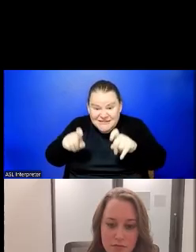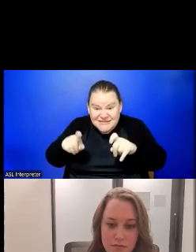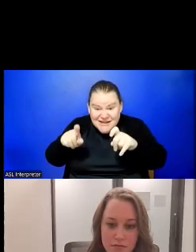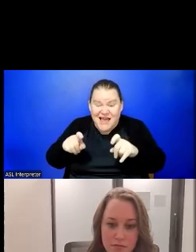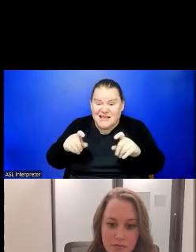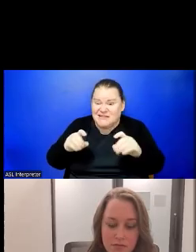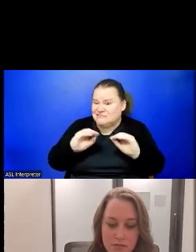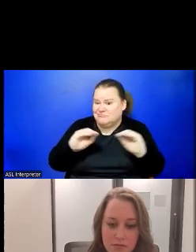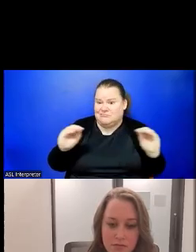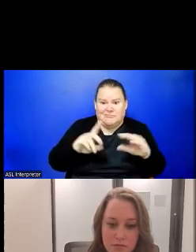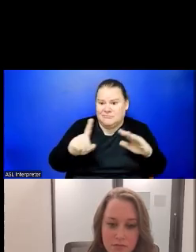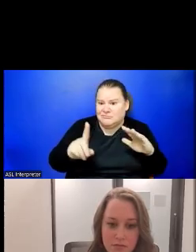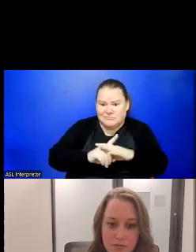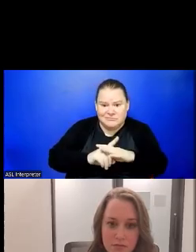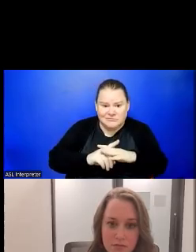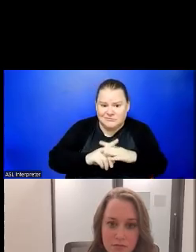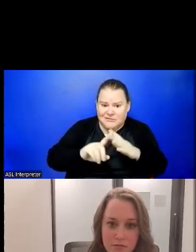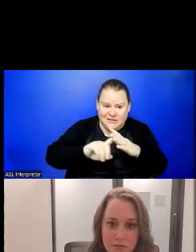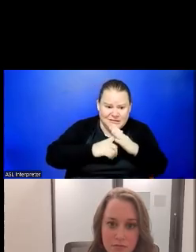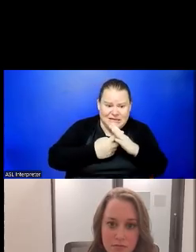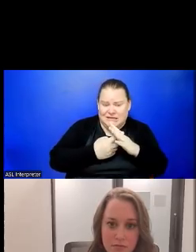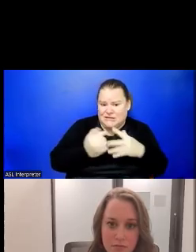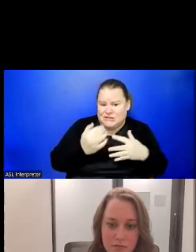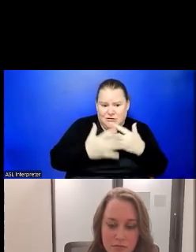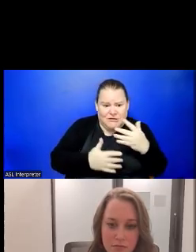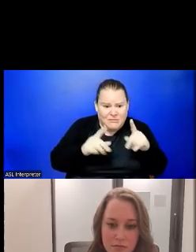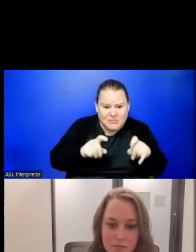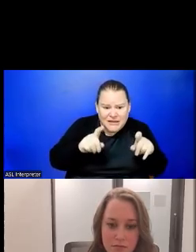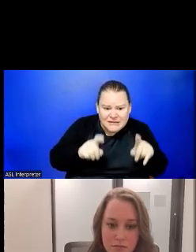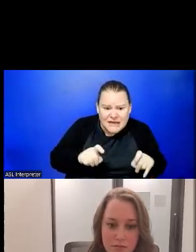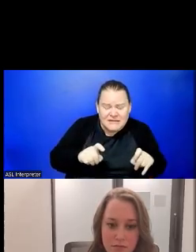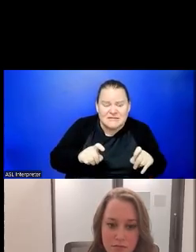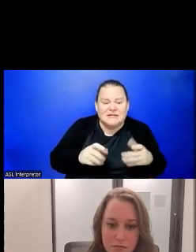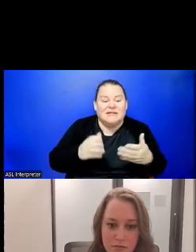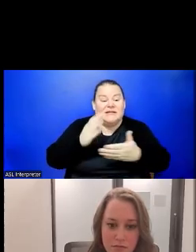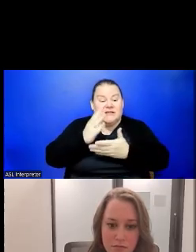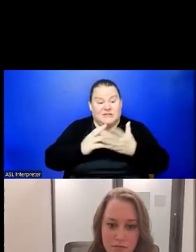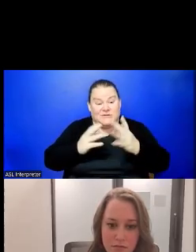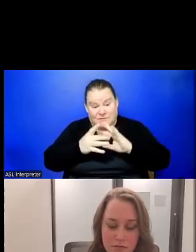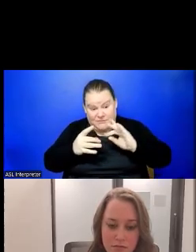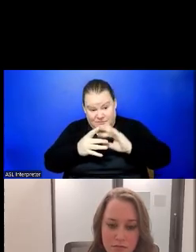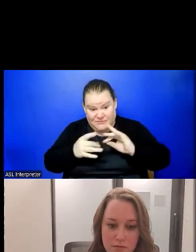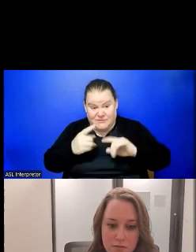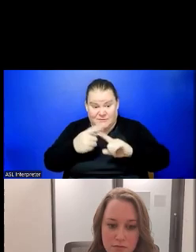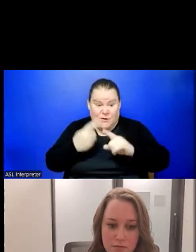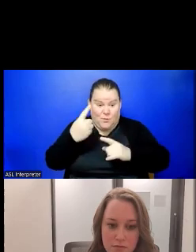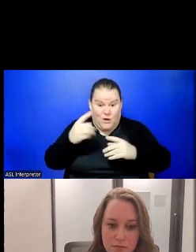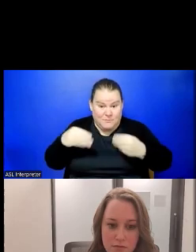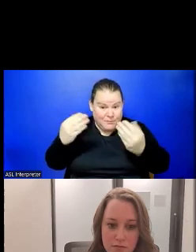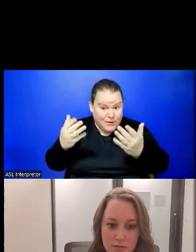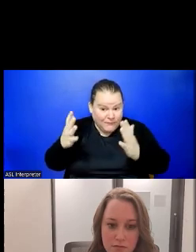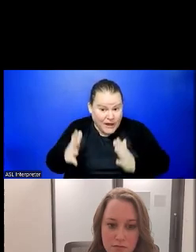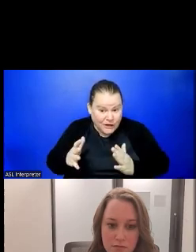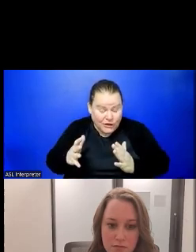showing up on the initial blood test. Here are some comments from one of the providers that when they first saw the baby, so